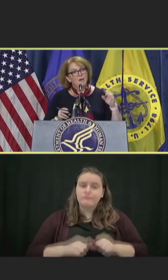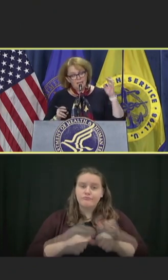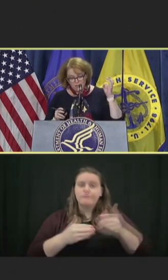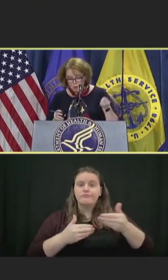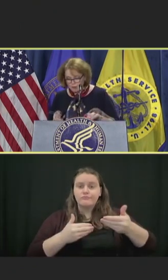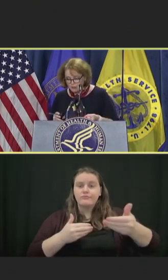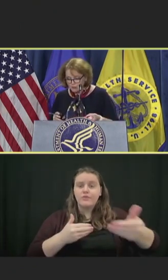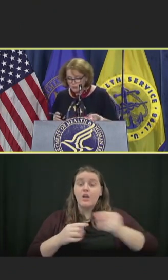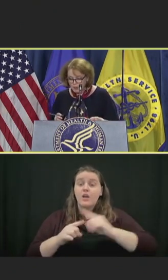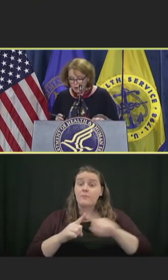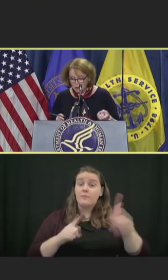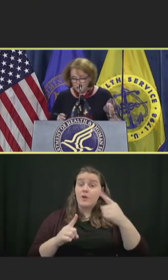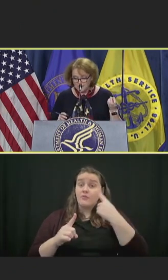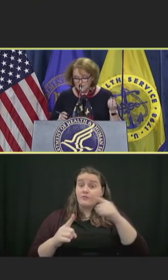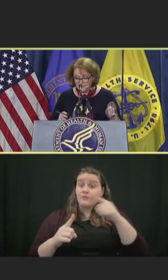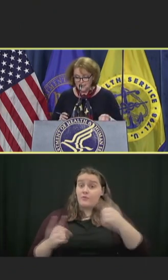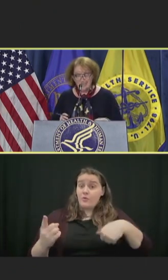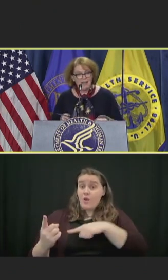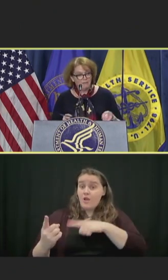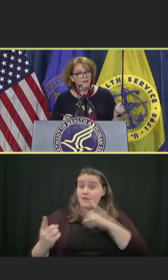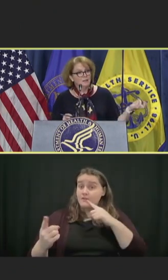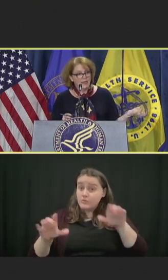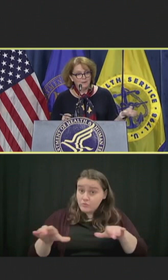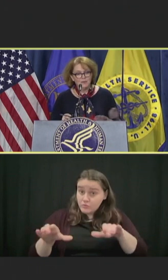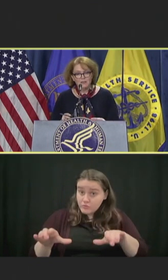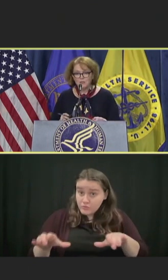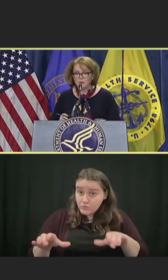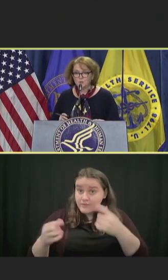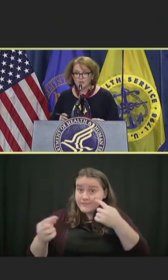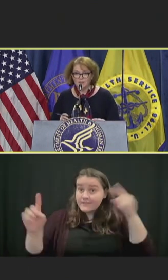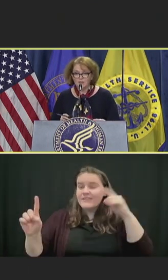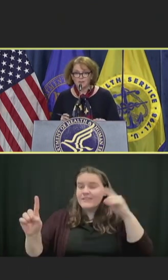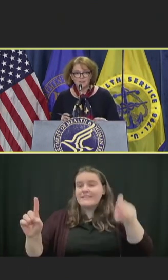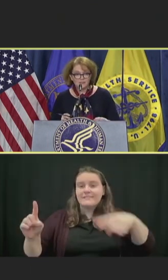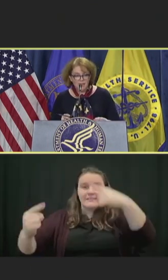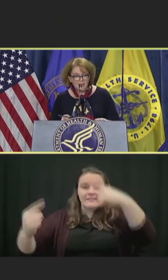in order to do so, we're going to need to have alignment of the U.S. Preventive Services Task